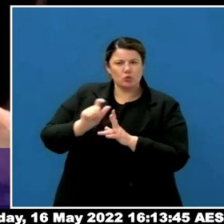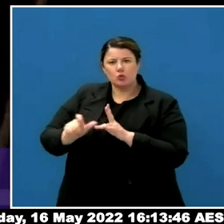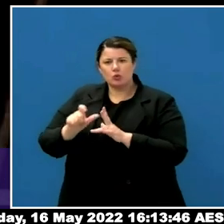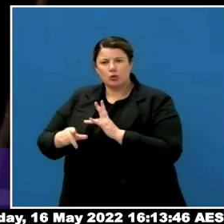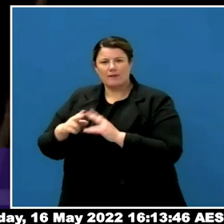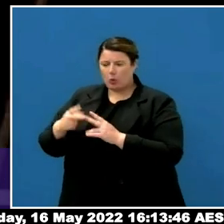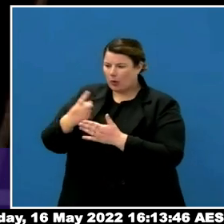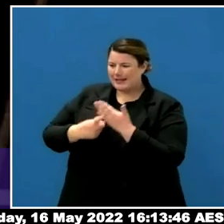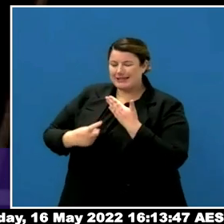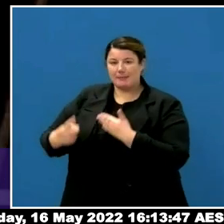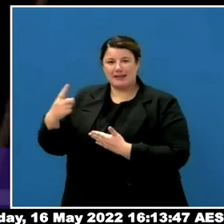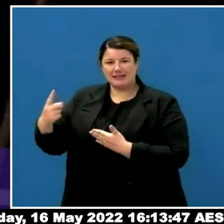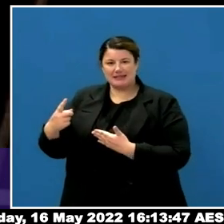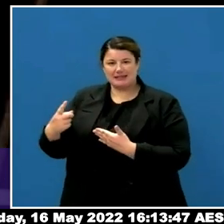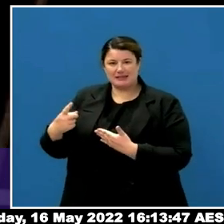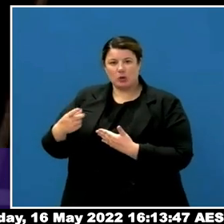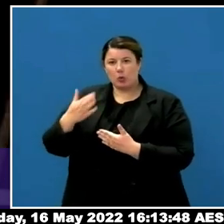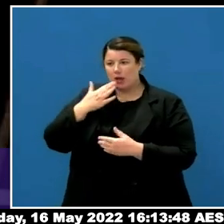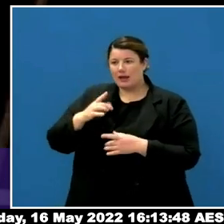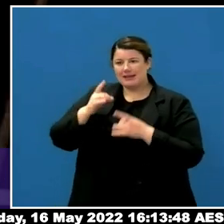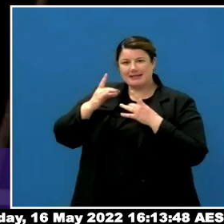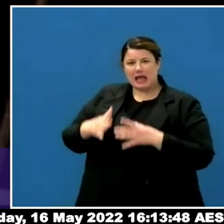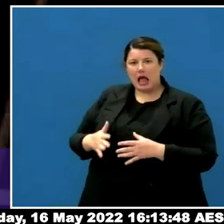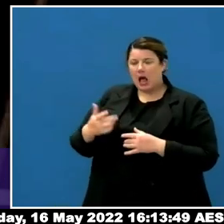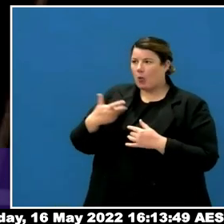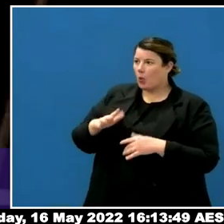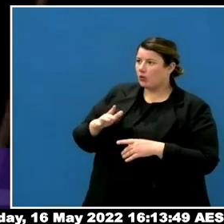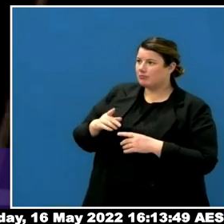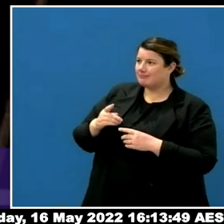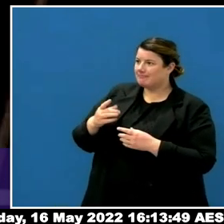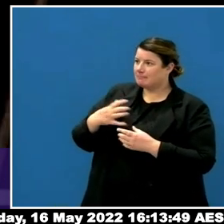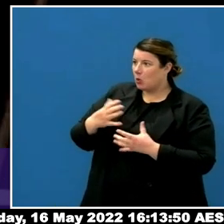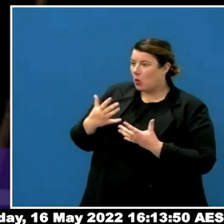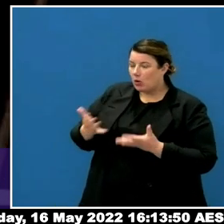Yes, the day program - COMMISSIONER BENNETT: And you're finding the new arrangements do give - SUZIE: Yes.